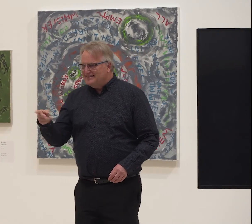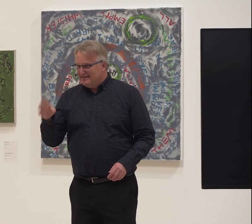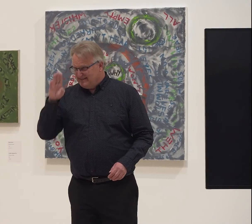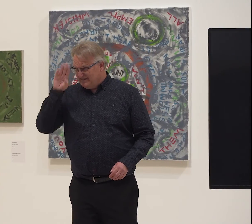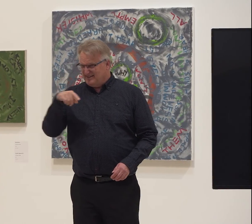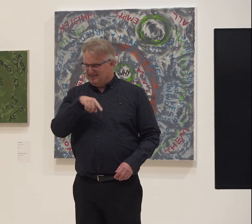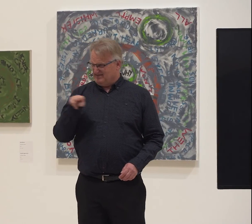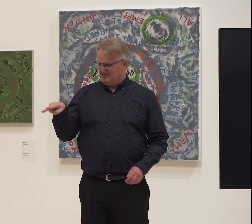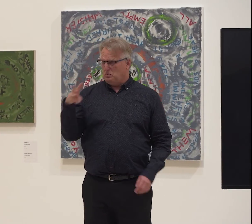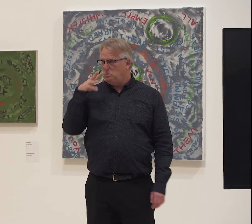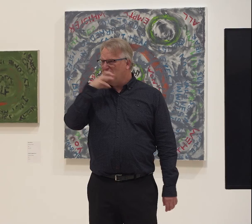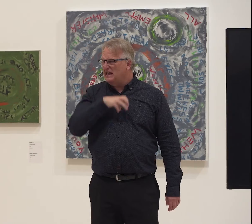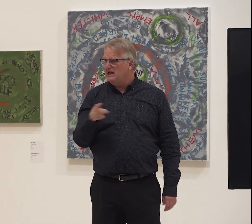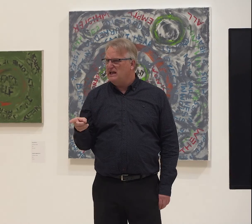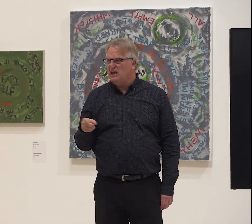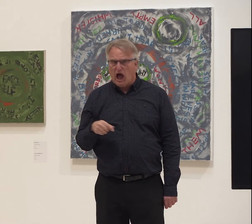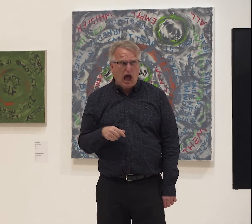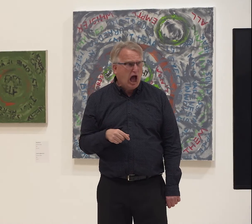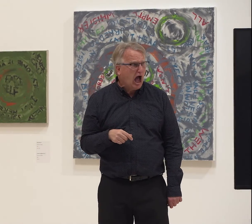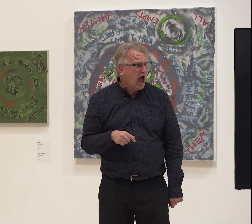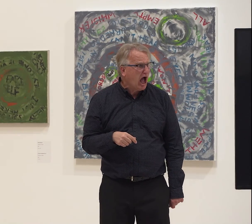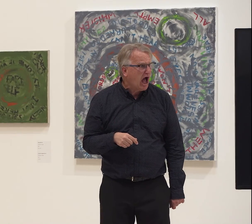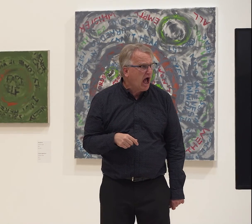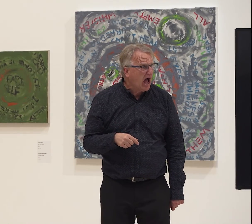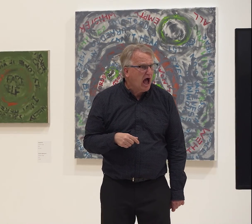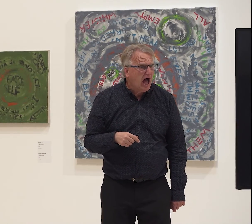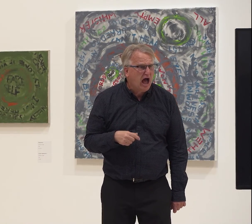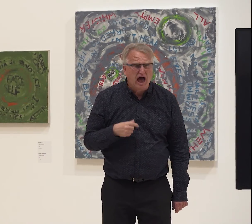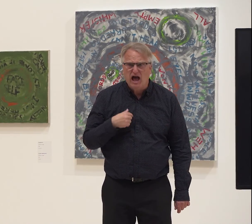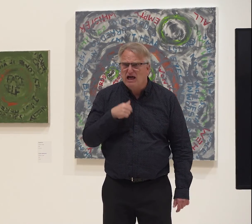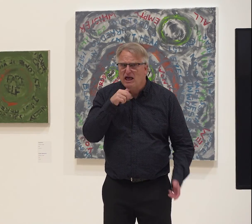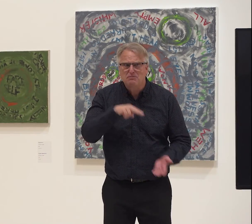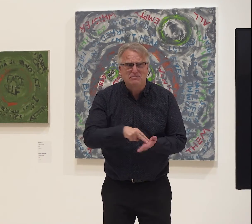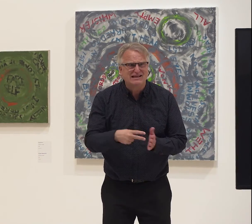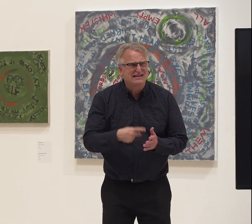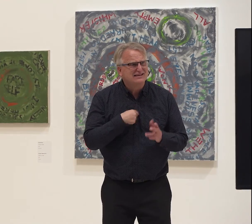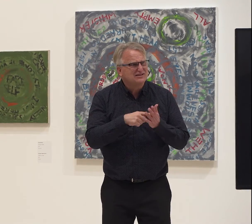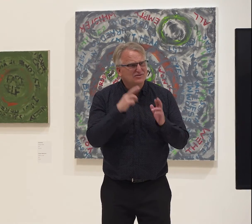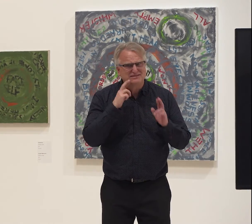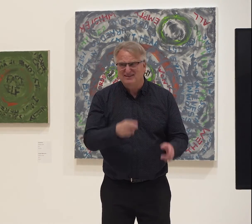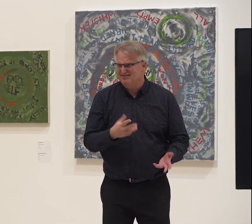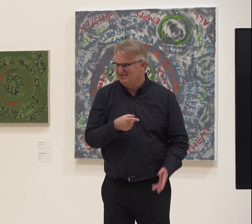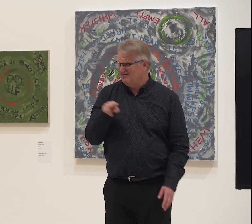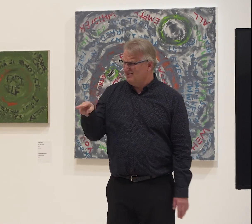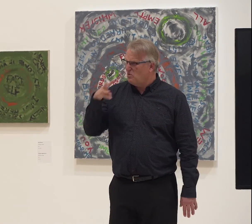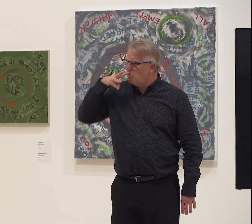You know? And when someone lets you know you're weird, you're going to feel even weirder.